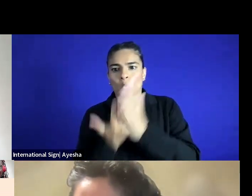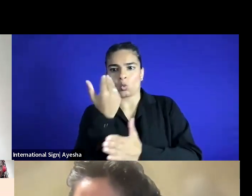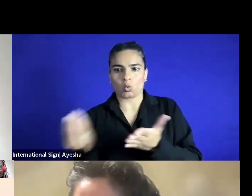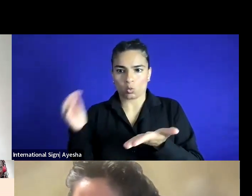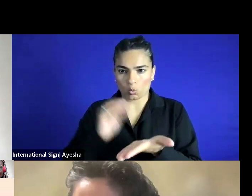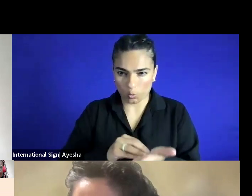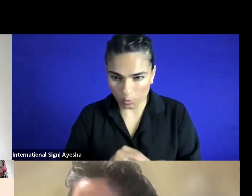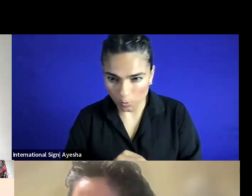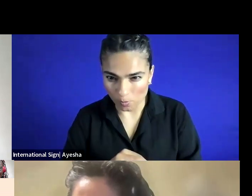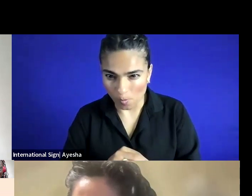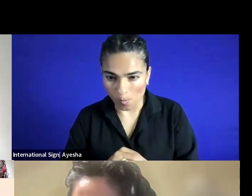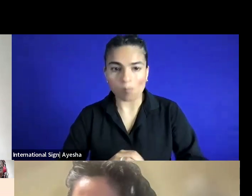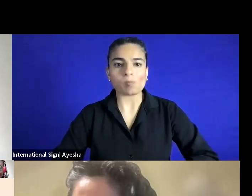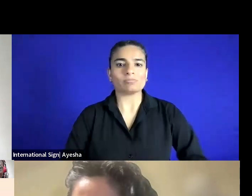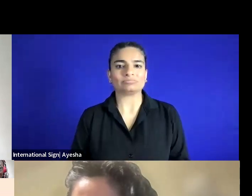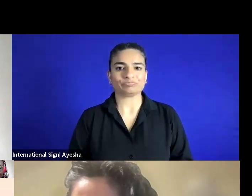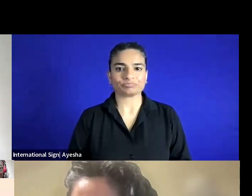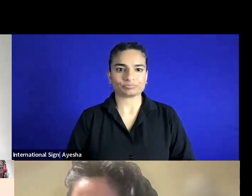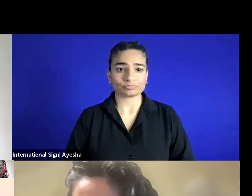Okay, I see that,